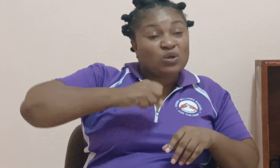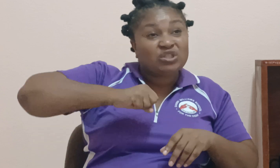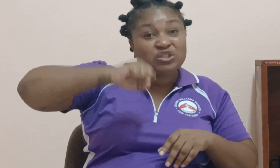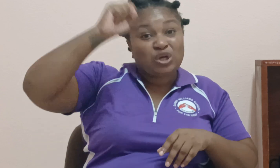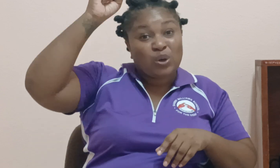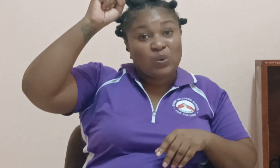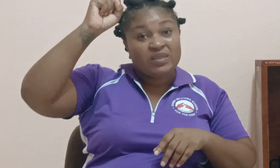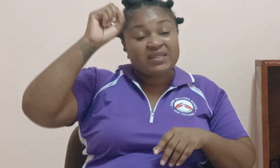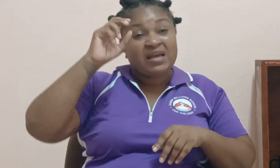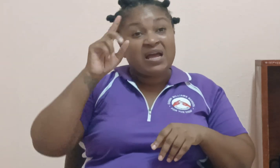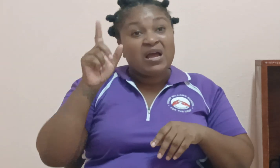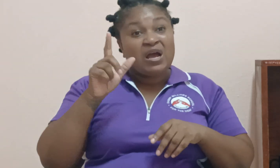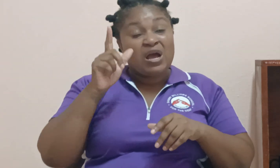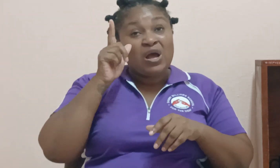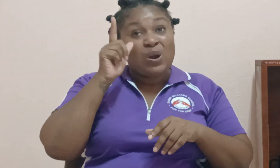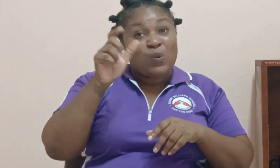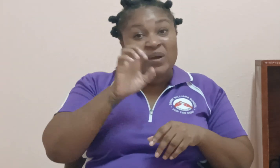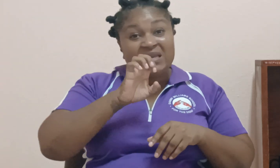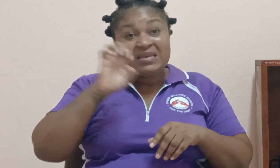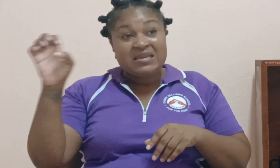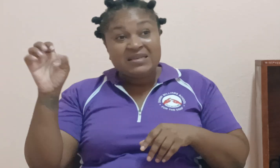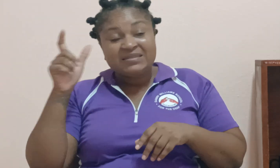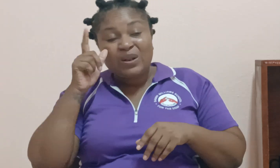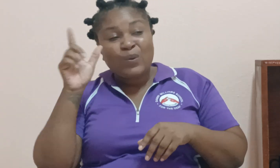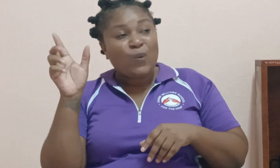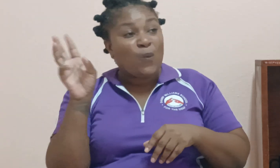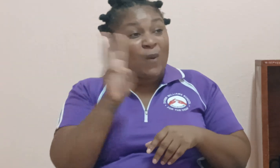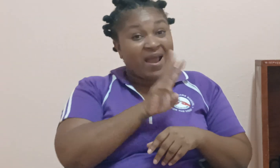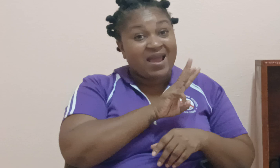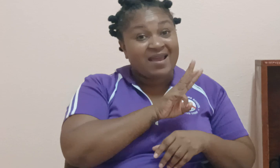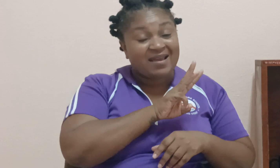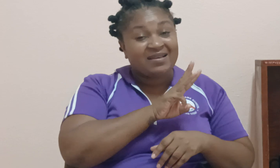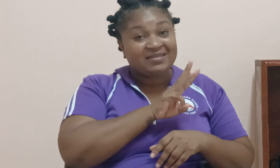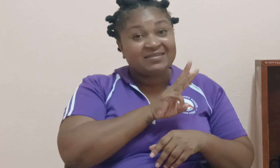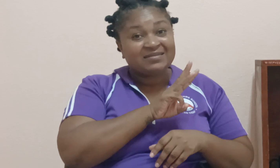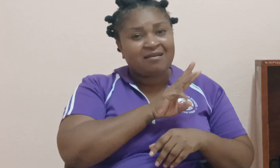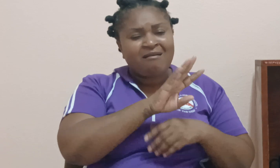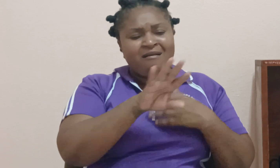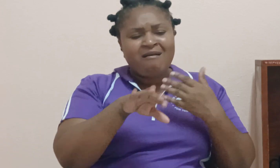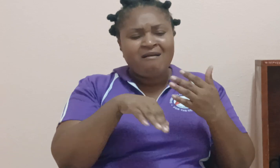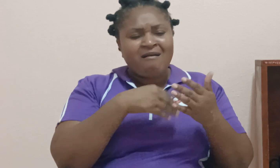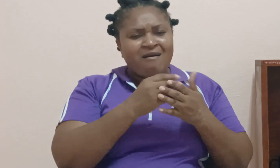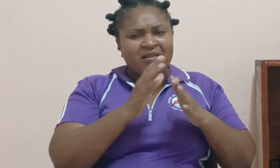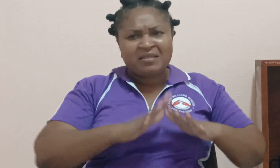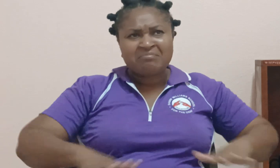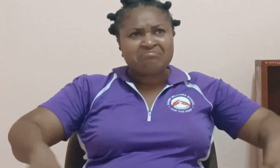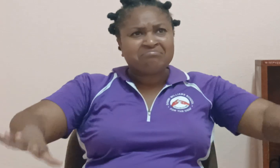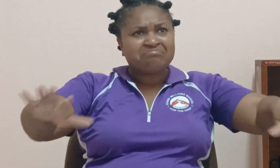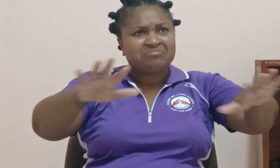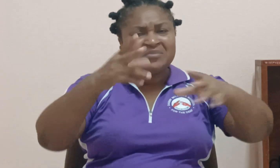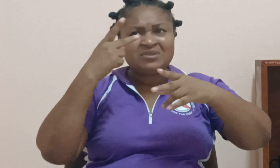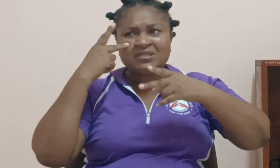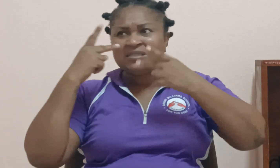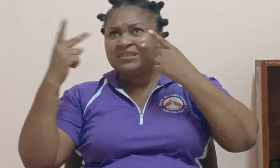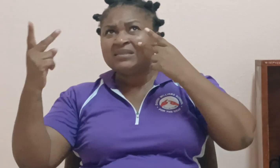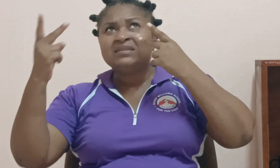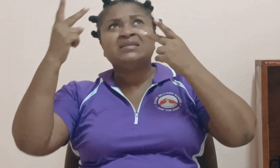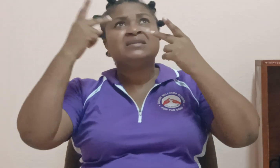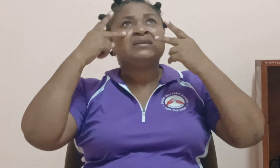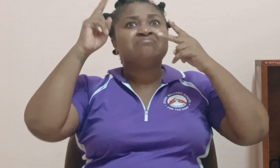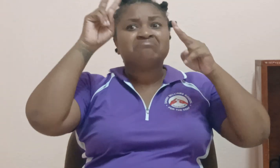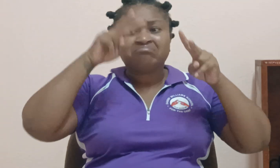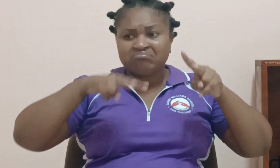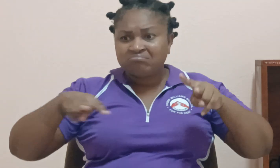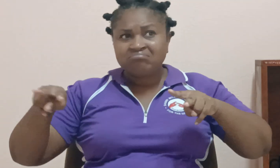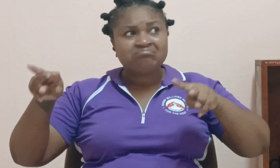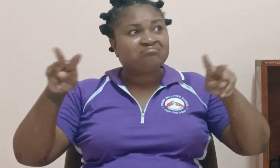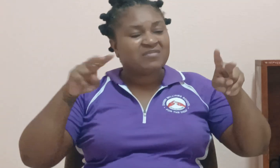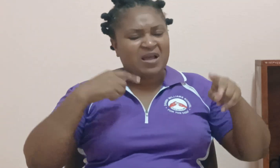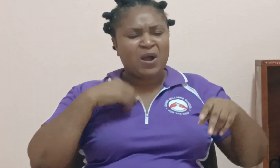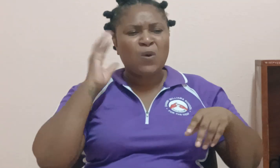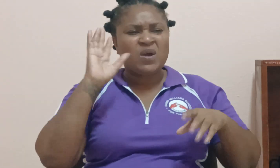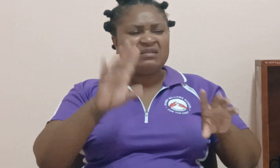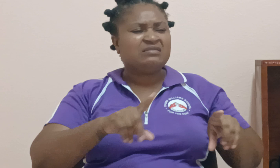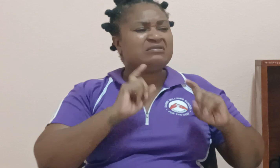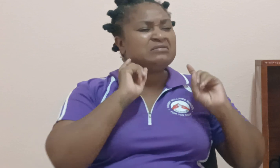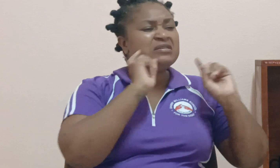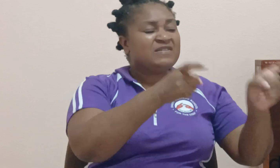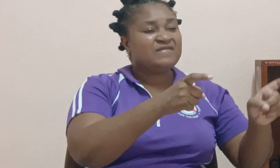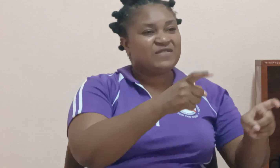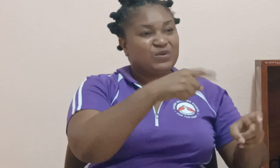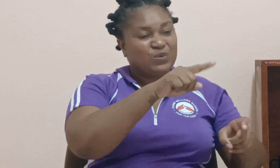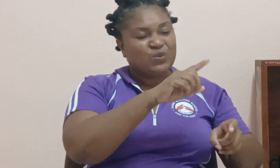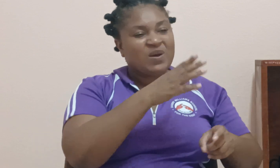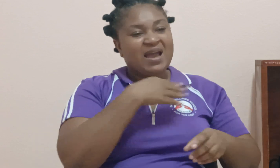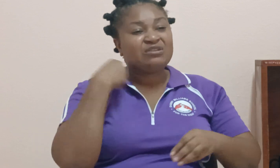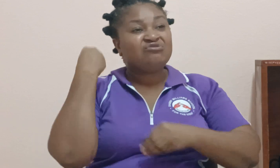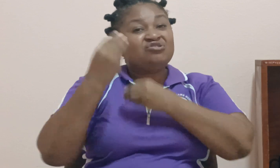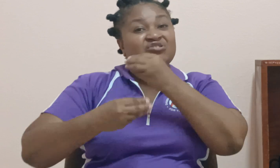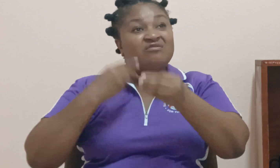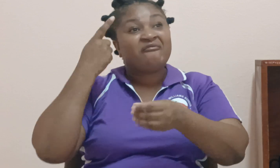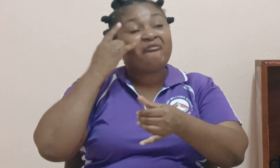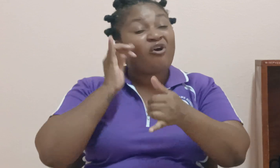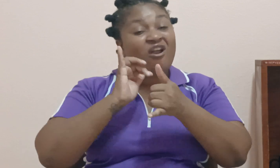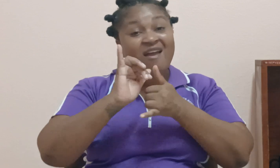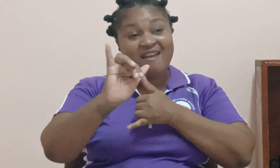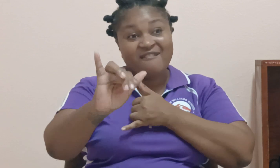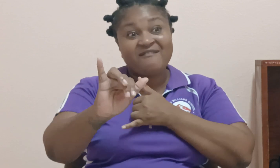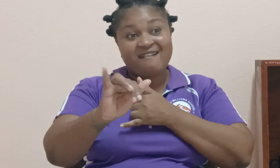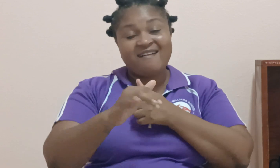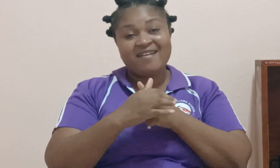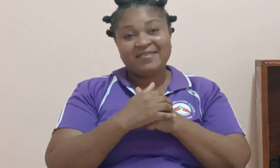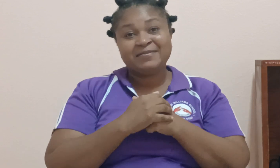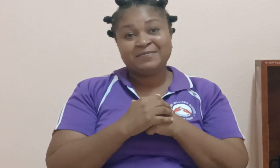east and west. All the land that you see I will give to you and to your offspring forever.”